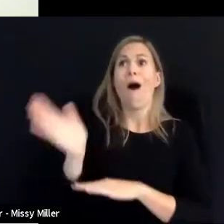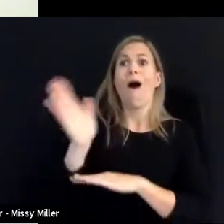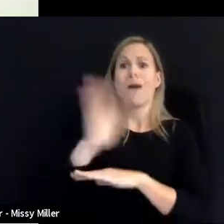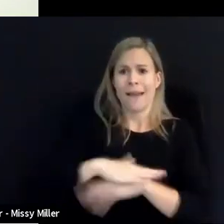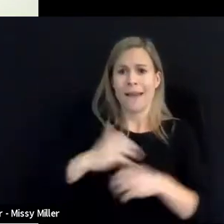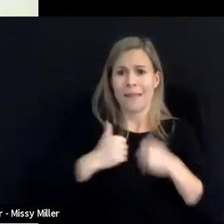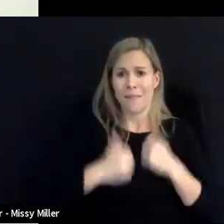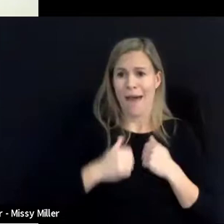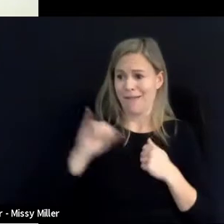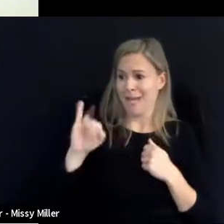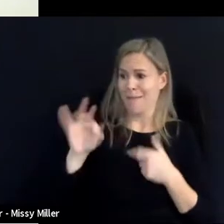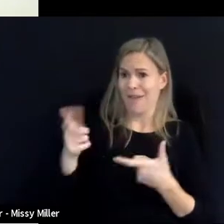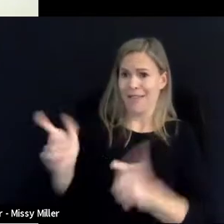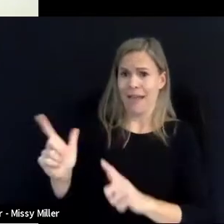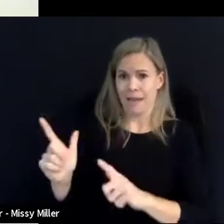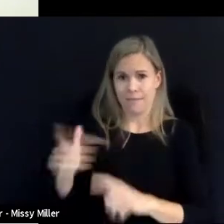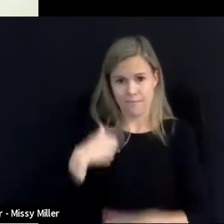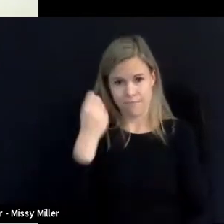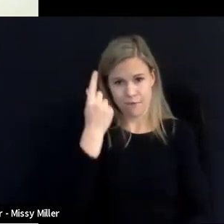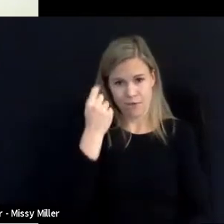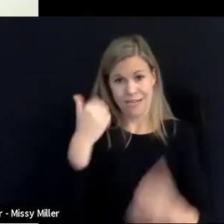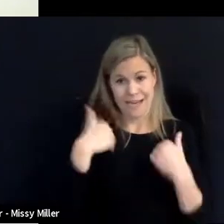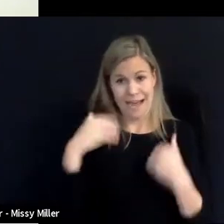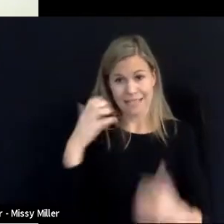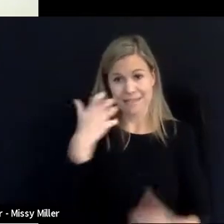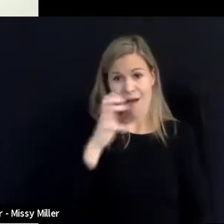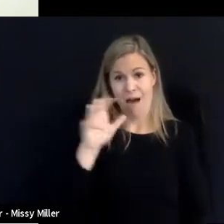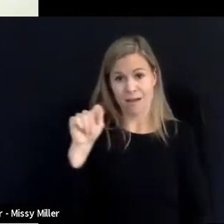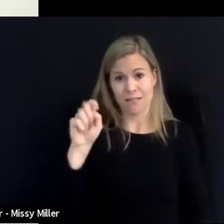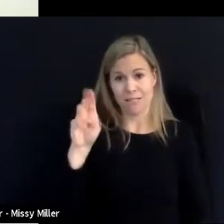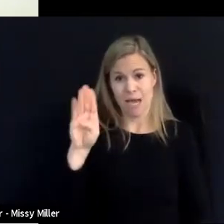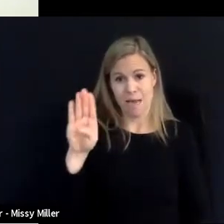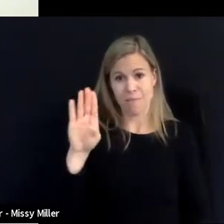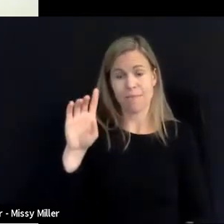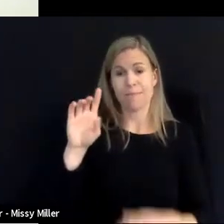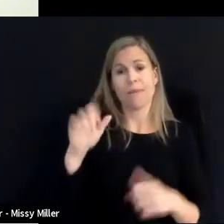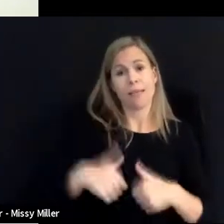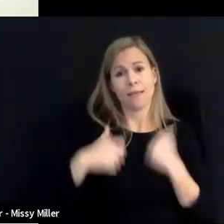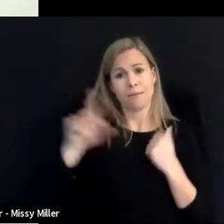he has his own hot tub in the back porch. He lives in his own house, and he has a hot tub in the back.